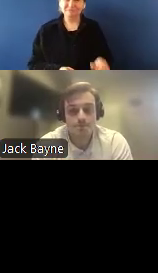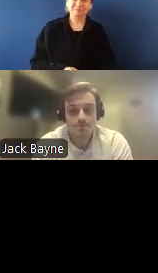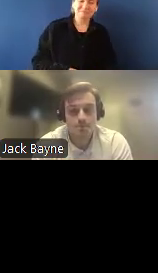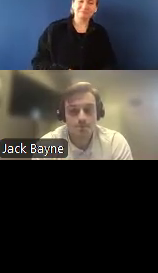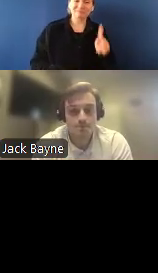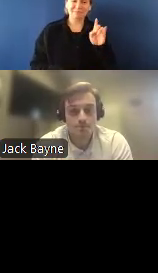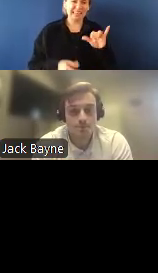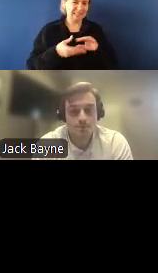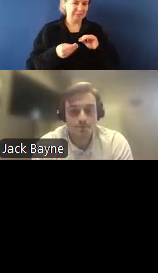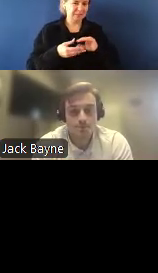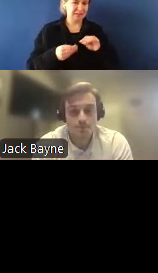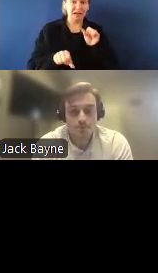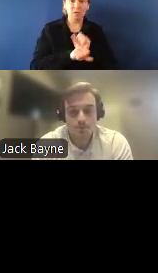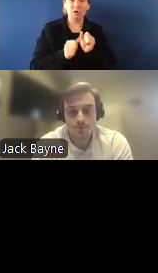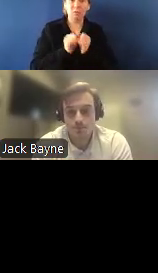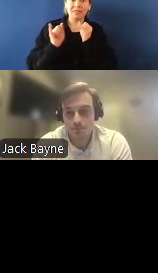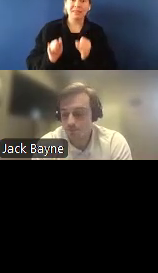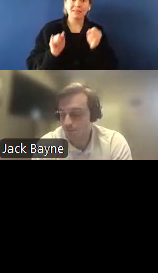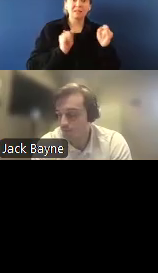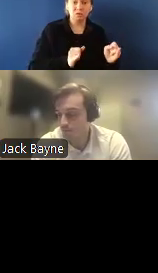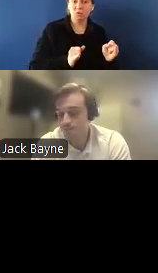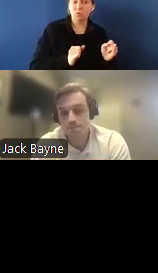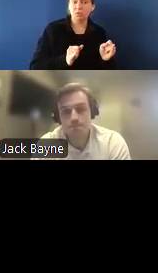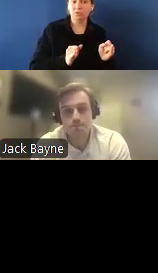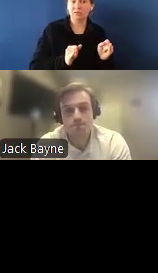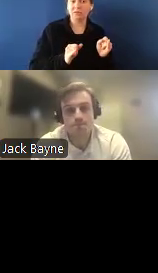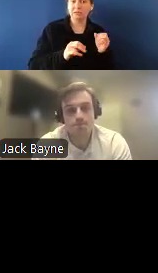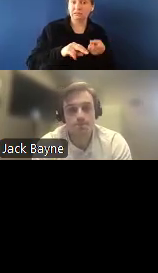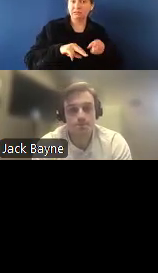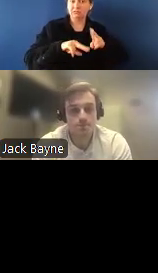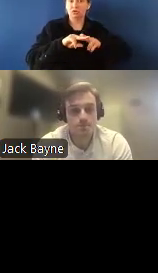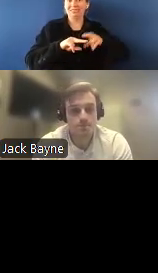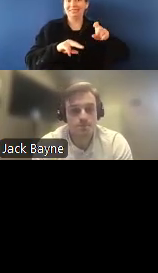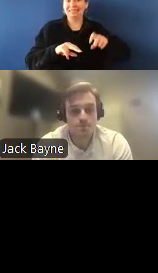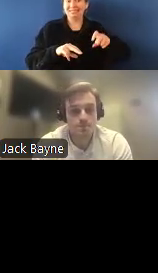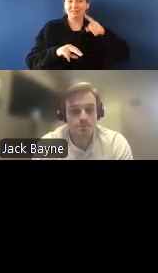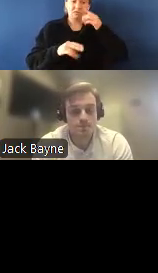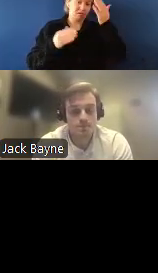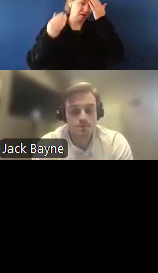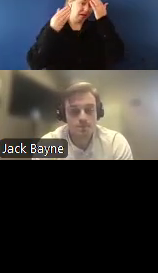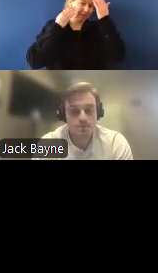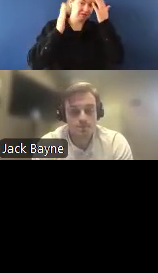I work with individuals and with the increased need for the knowledge of technology in our